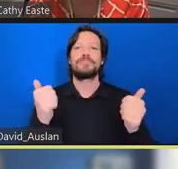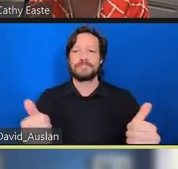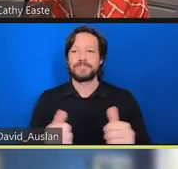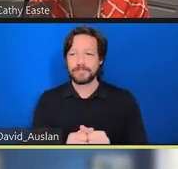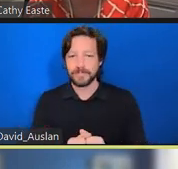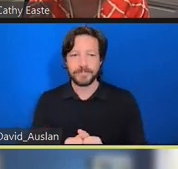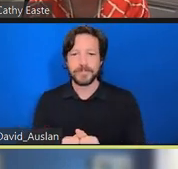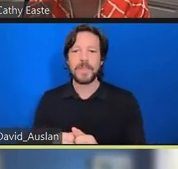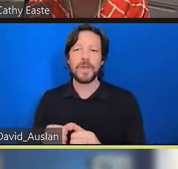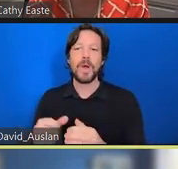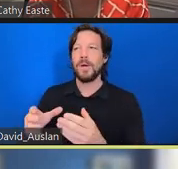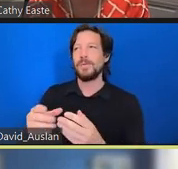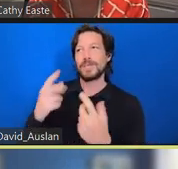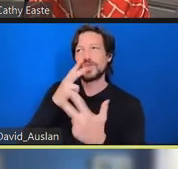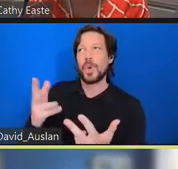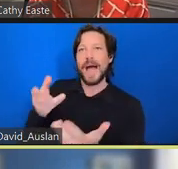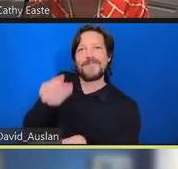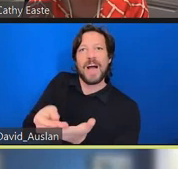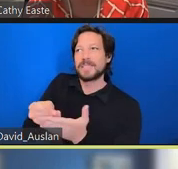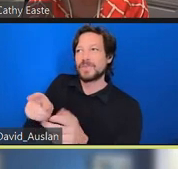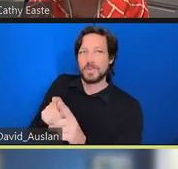proving our worth to them. So please take the time to fill in the survey.